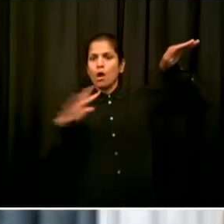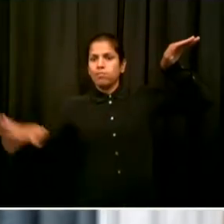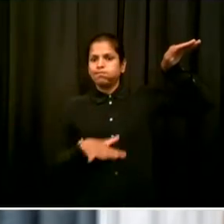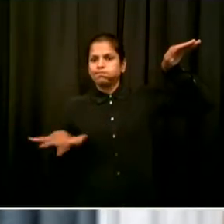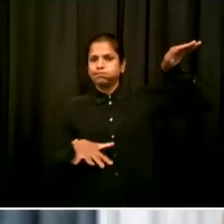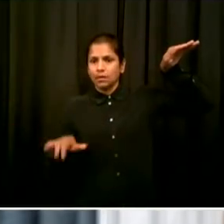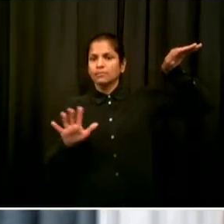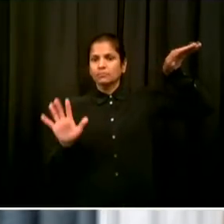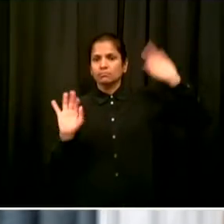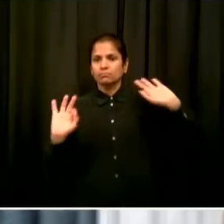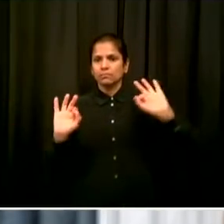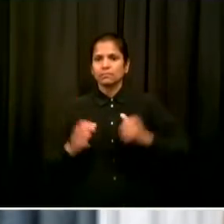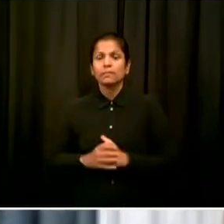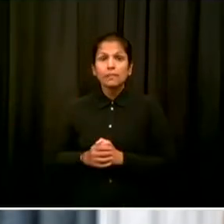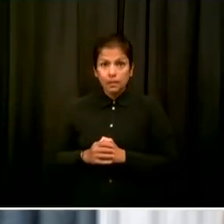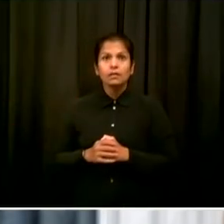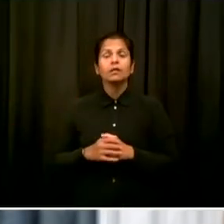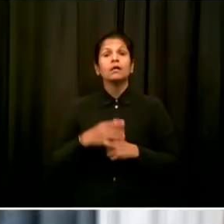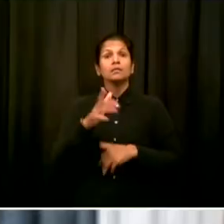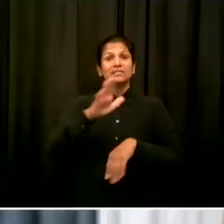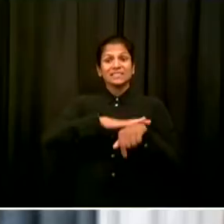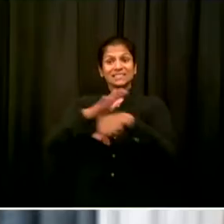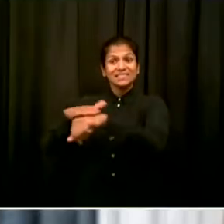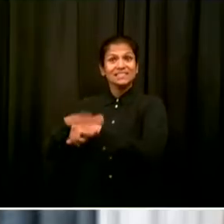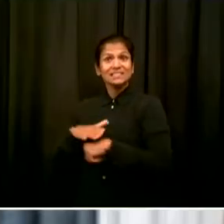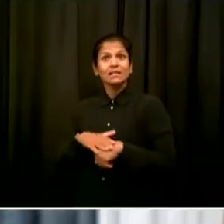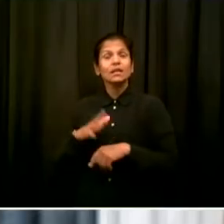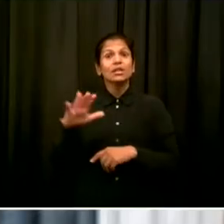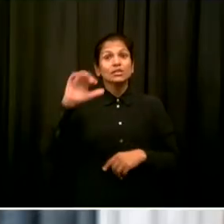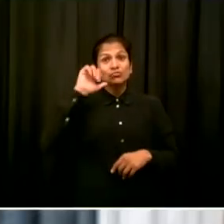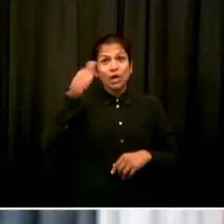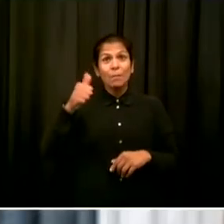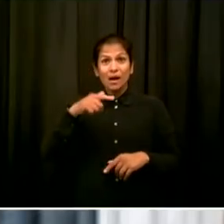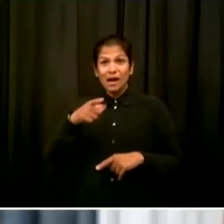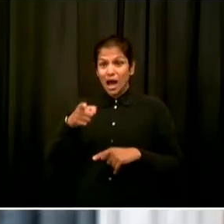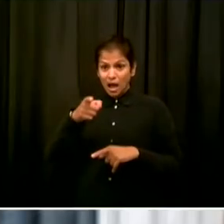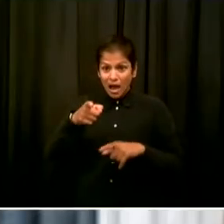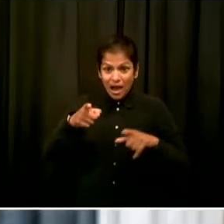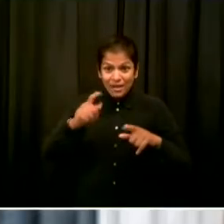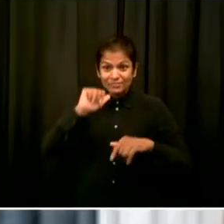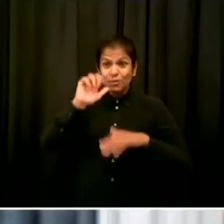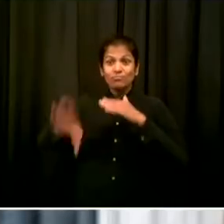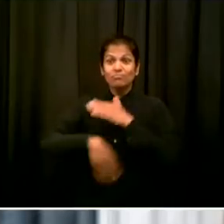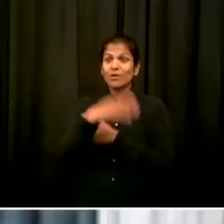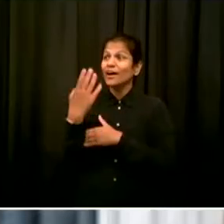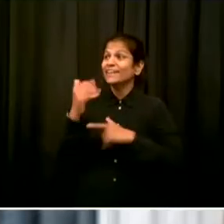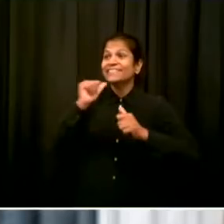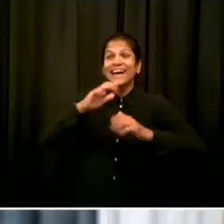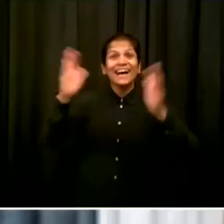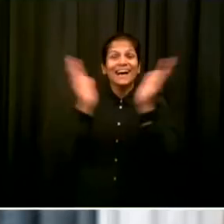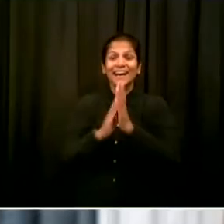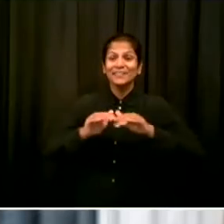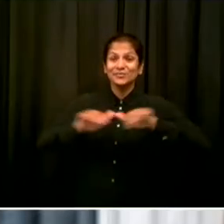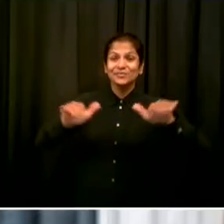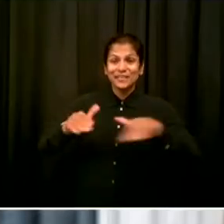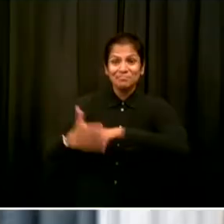DRIVE THROUGH THE STREETS. DANGEROUS RIP CURRENTS ARE ALSO FORECAST AND NO 1 SHUOLD BE OUT SURFING DURING THE